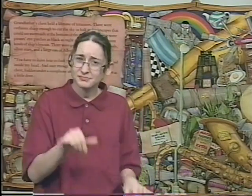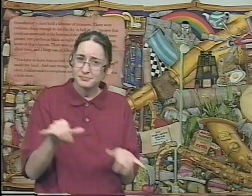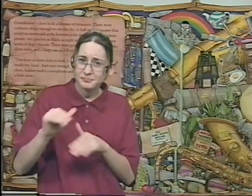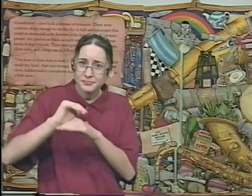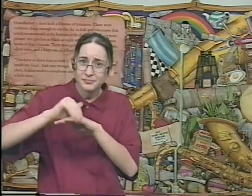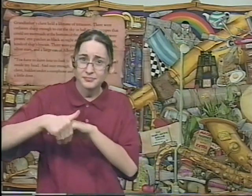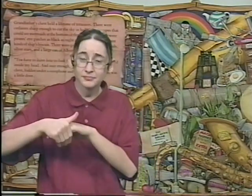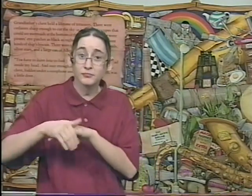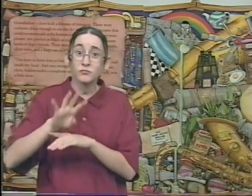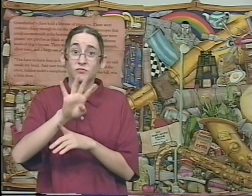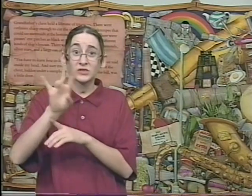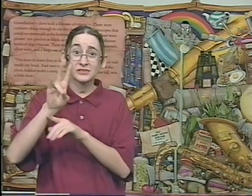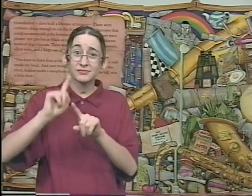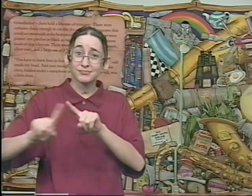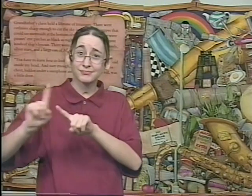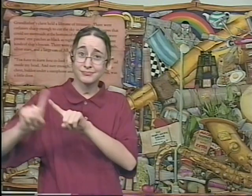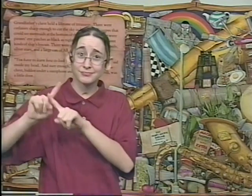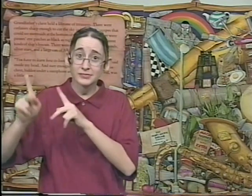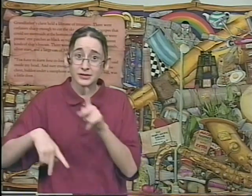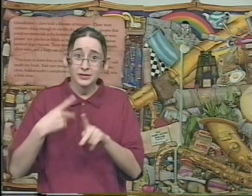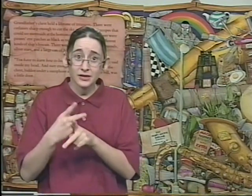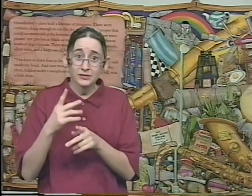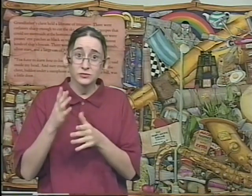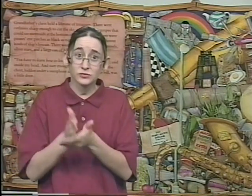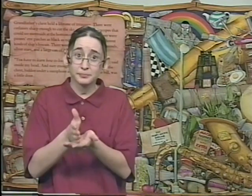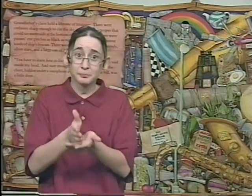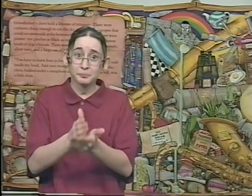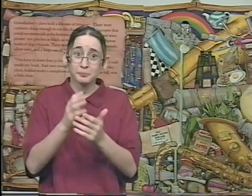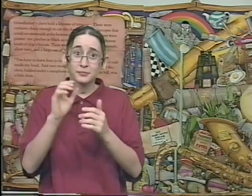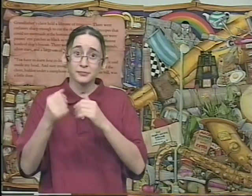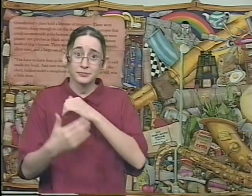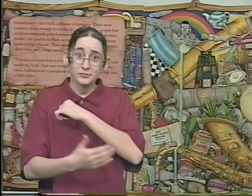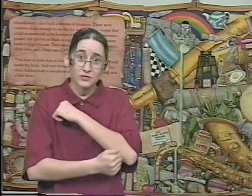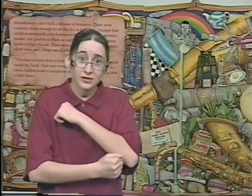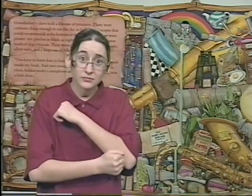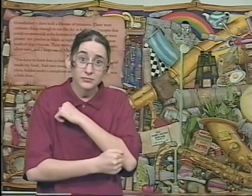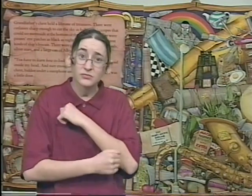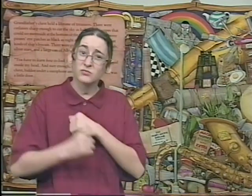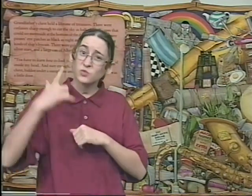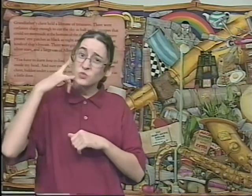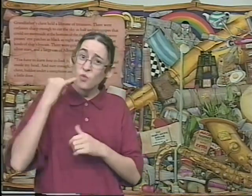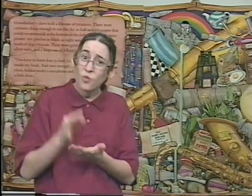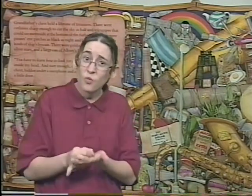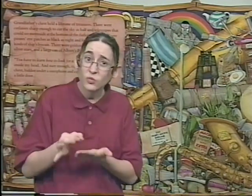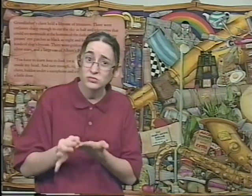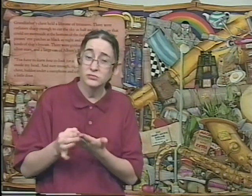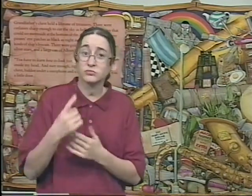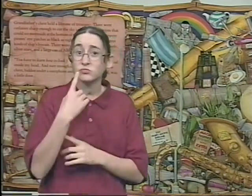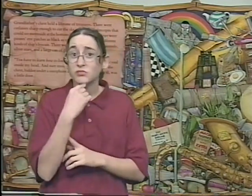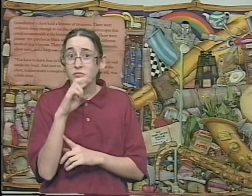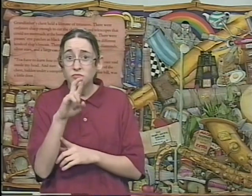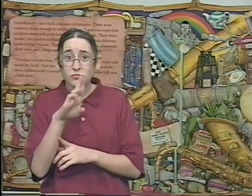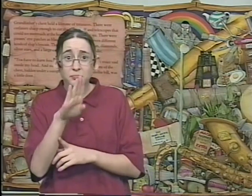There were gold coins, rubies, diamonds, sliver stars, and a large can of Albert's Parrot powder.